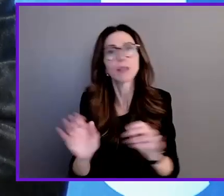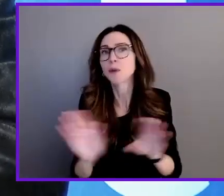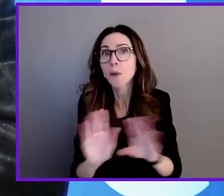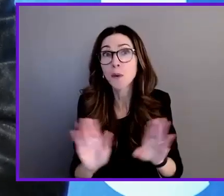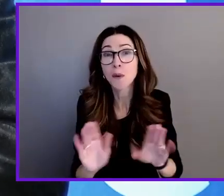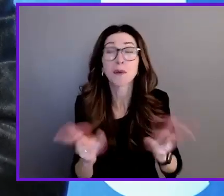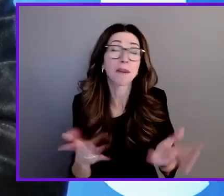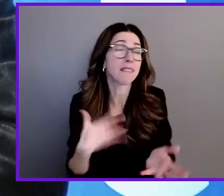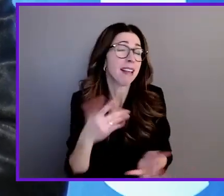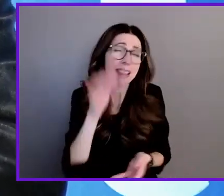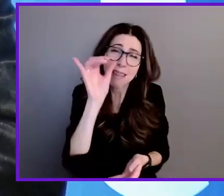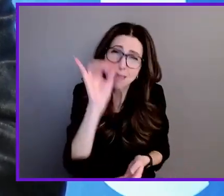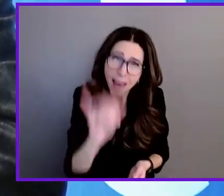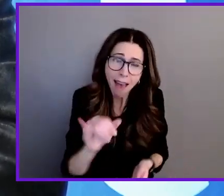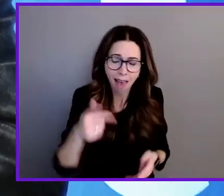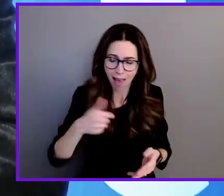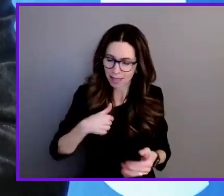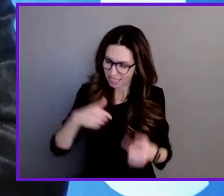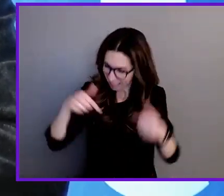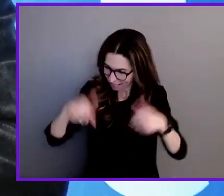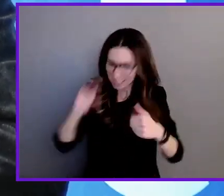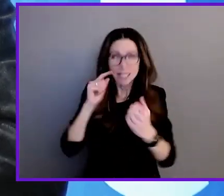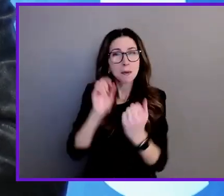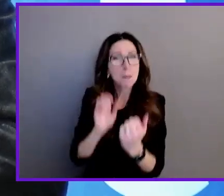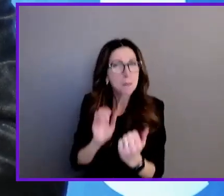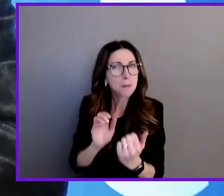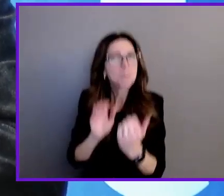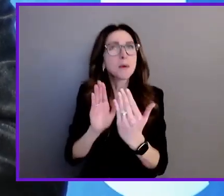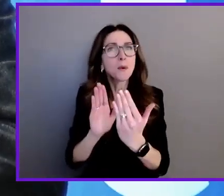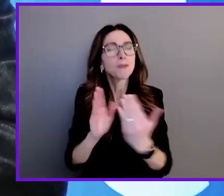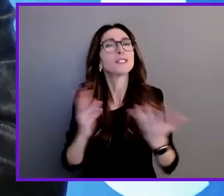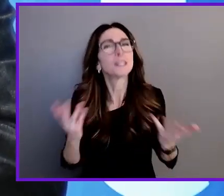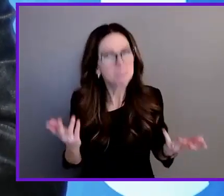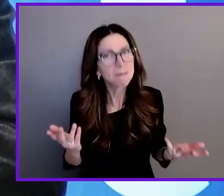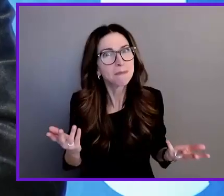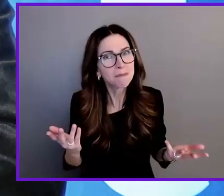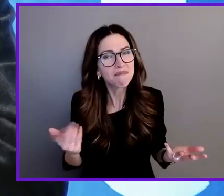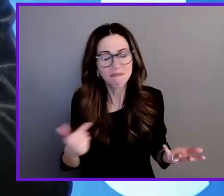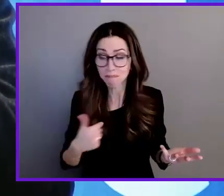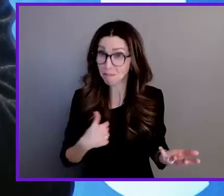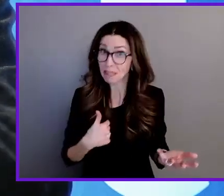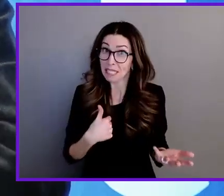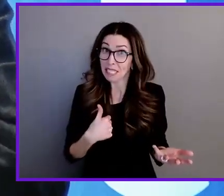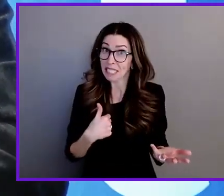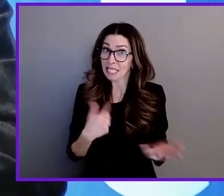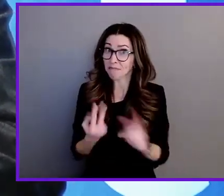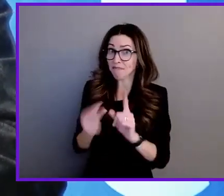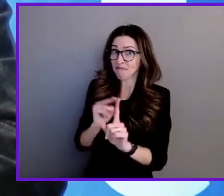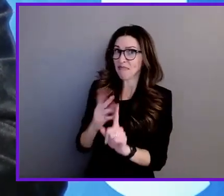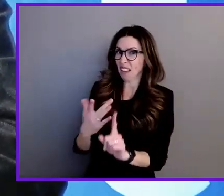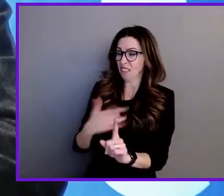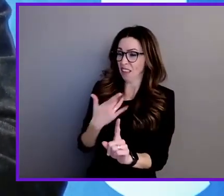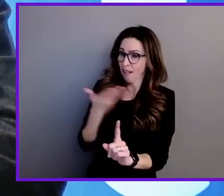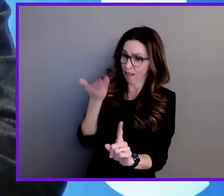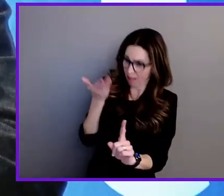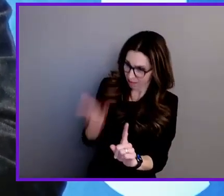And that can happen even when you’re not calling it decolonization. But that is part of the process.